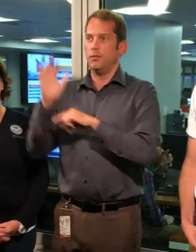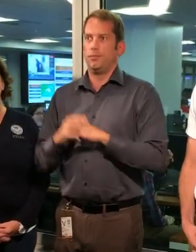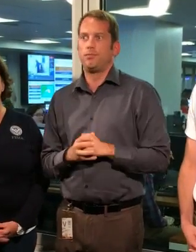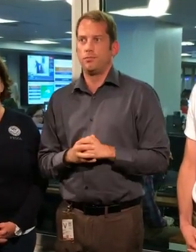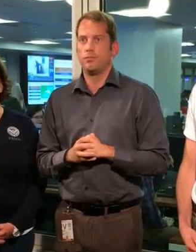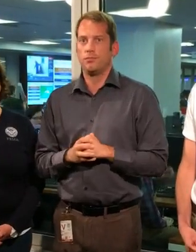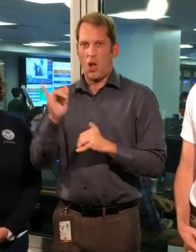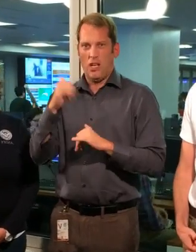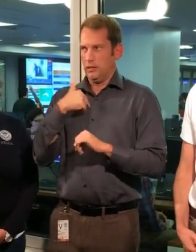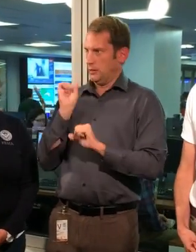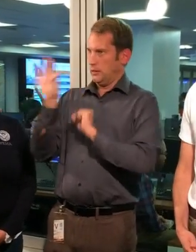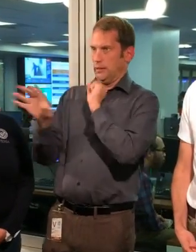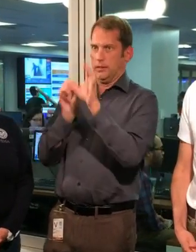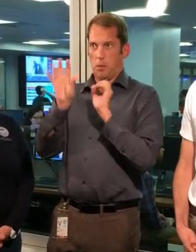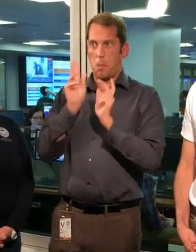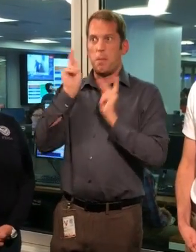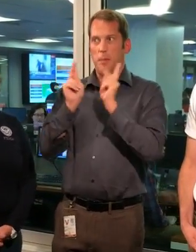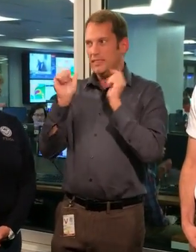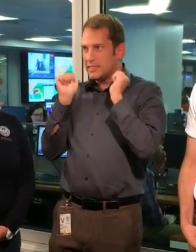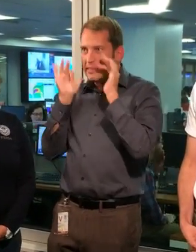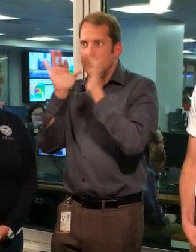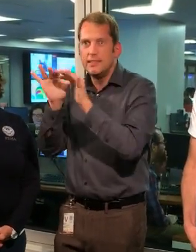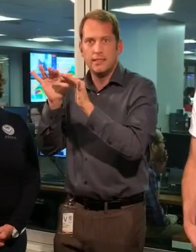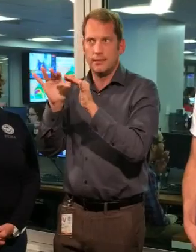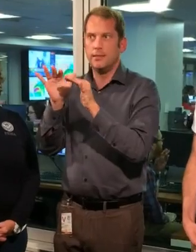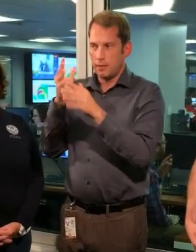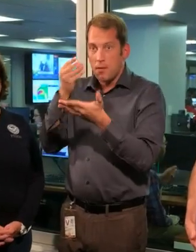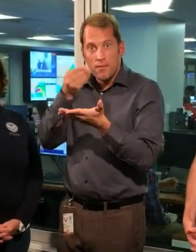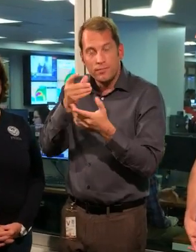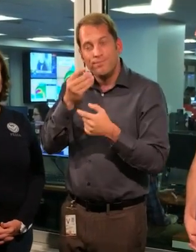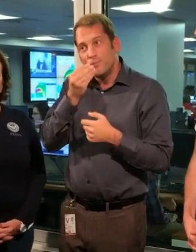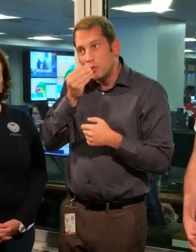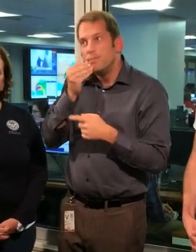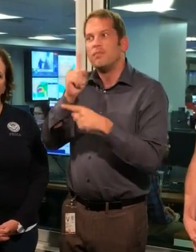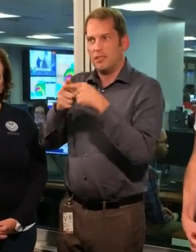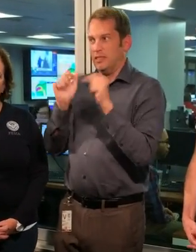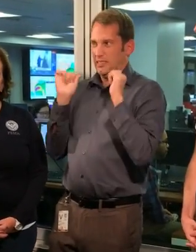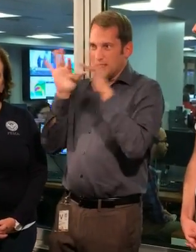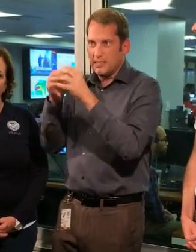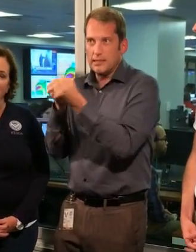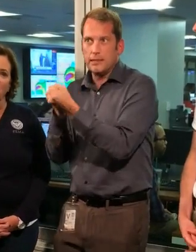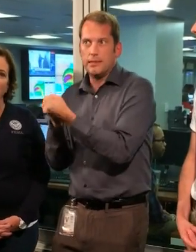commodities -- food, water, shelter, supplies -- into those states we knew would might be impacted.